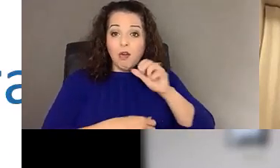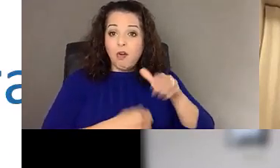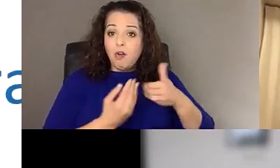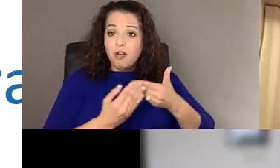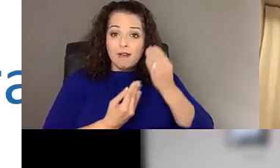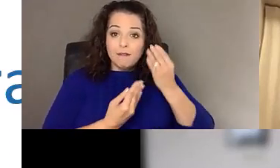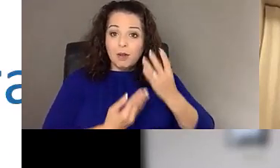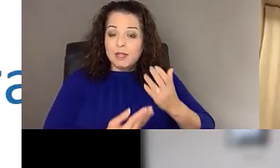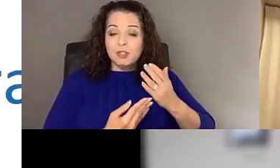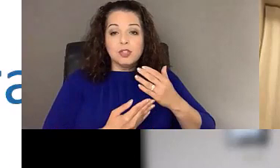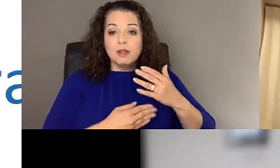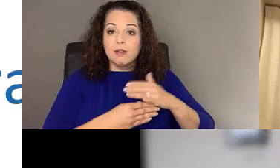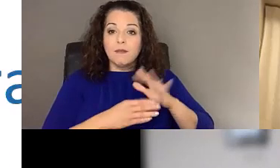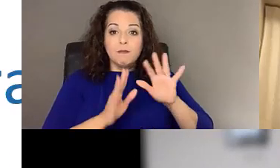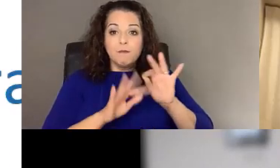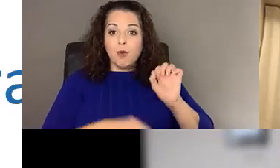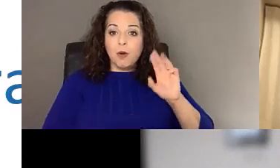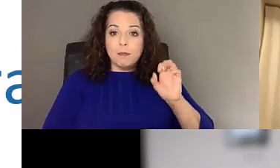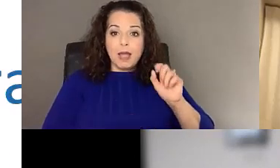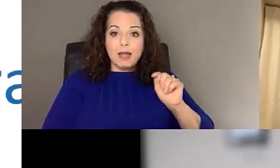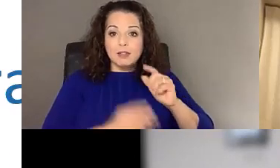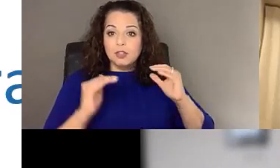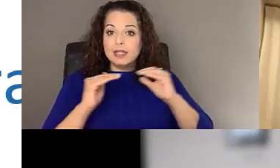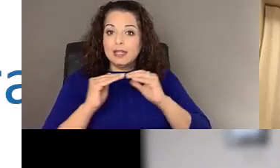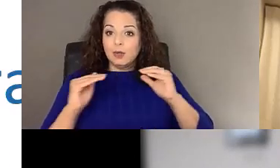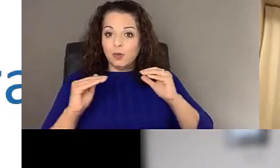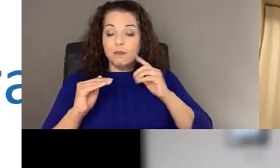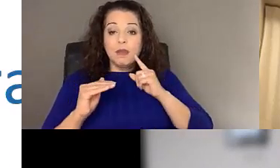Content and presentation of information